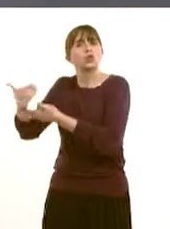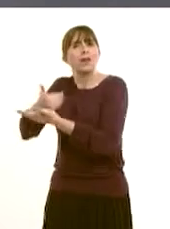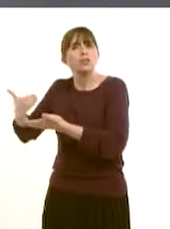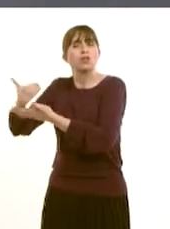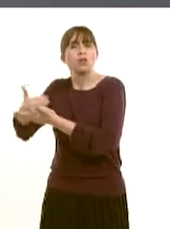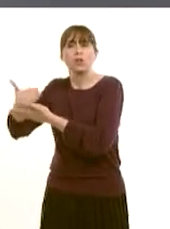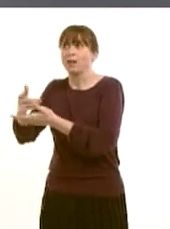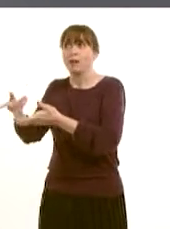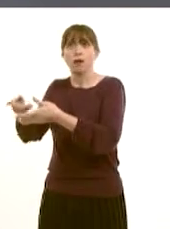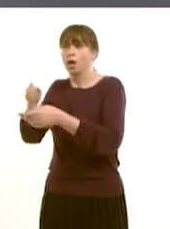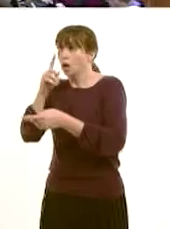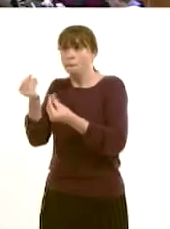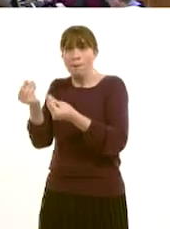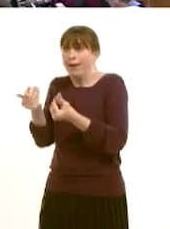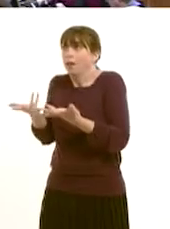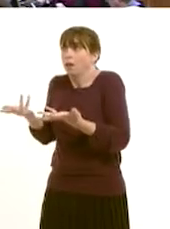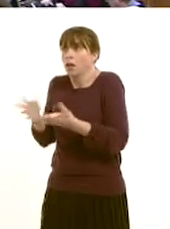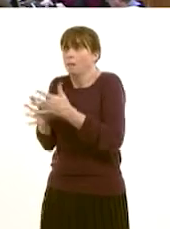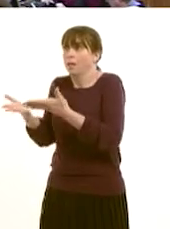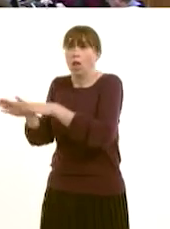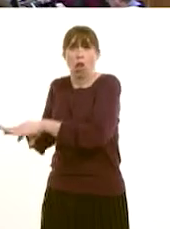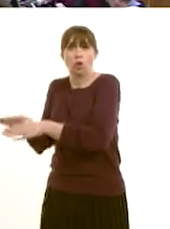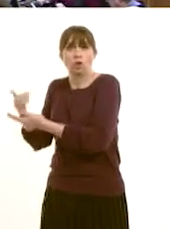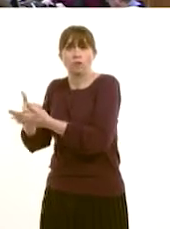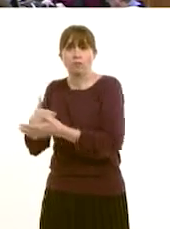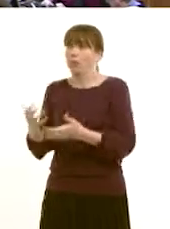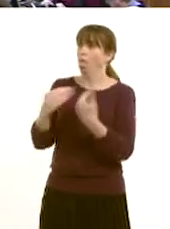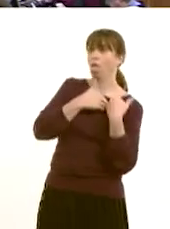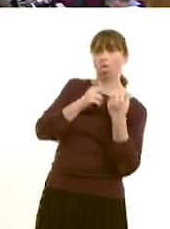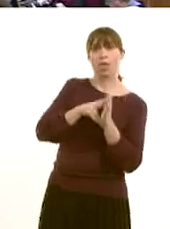Carwyn Jones: The fact that weíre funding the hospice in Newport is a sign of our commitment.